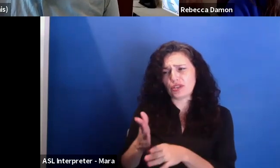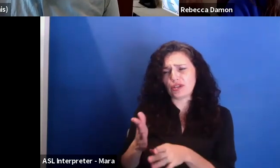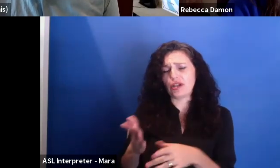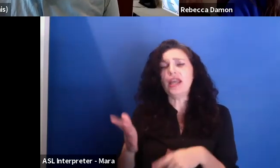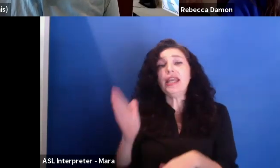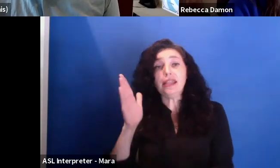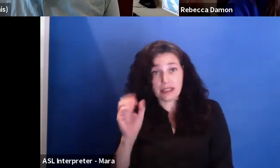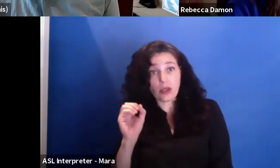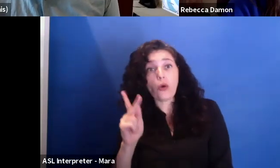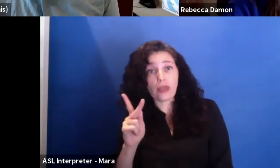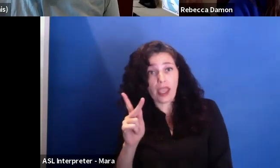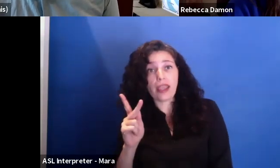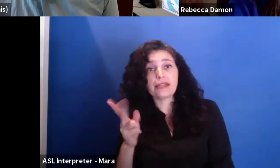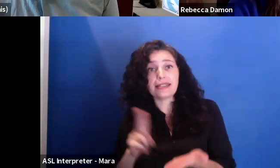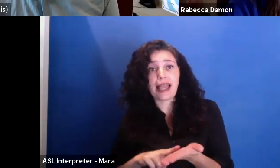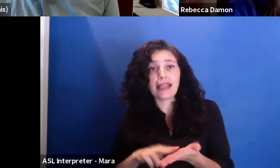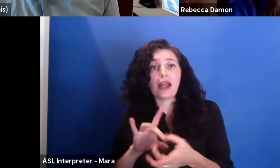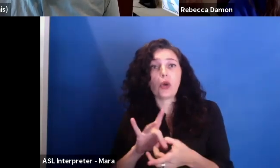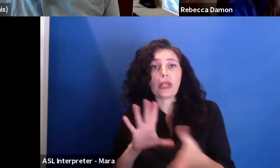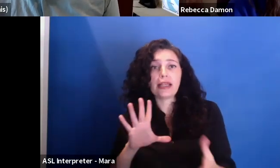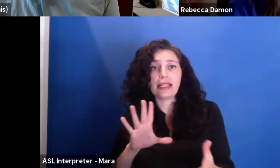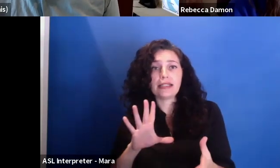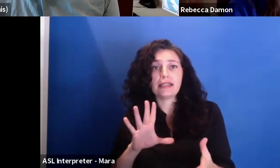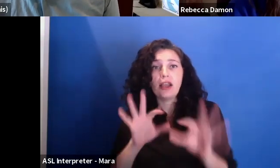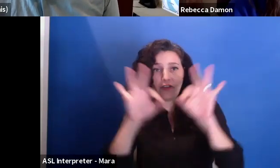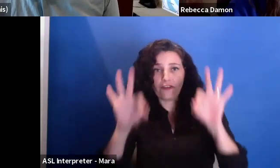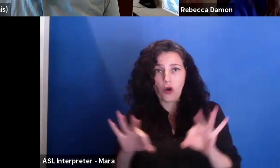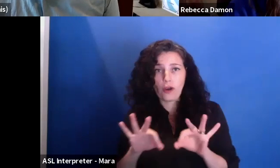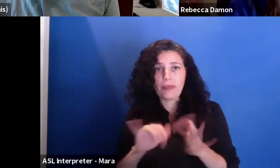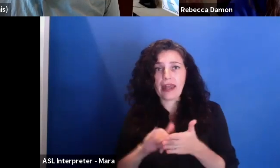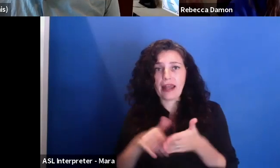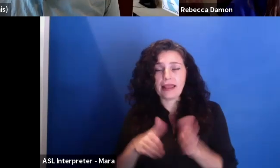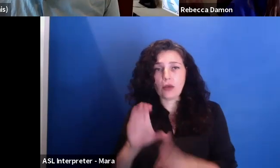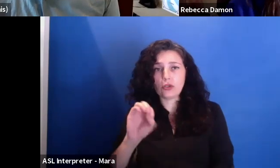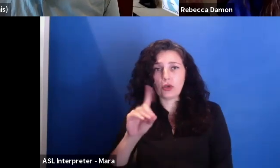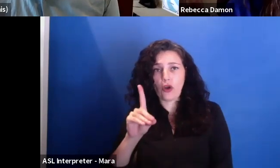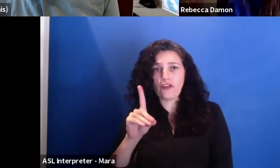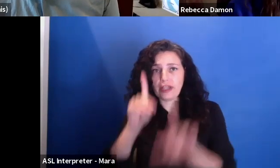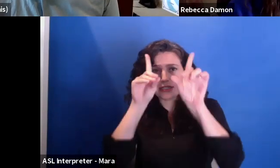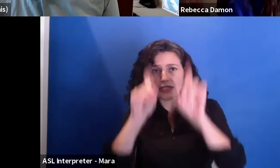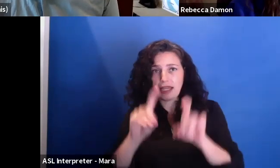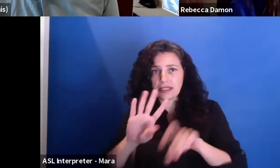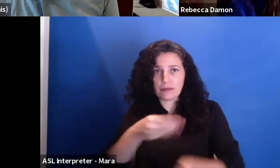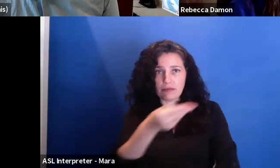sign a release form so that your COVID tests can be provided to production, the COVID Safety Supervisor, et cetera. That is okay.